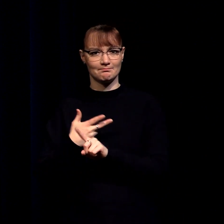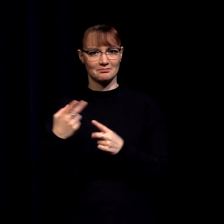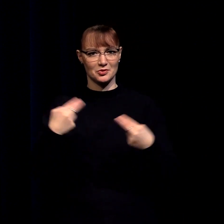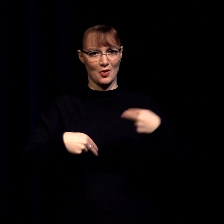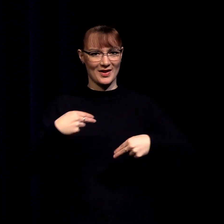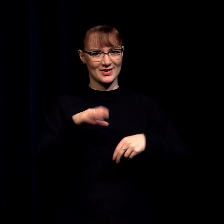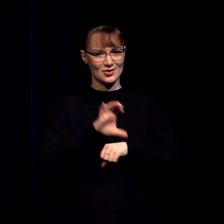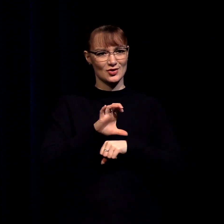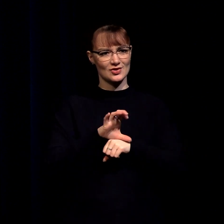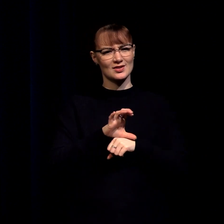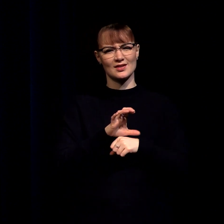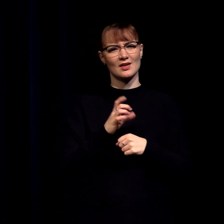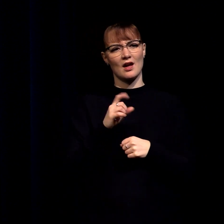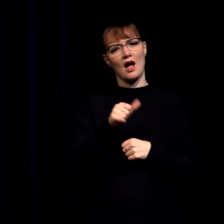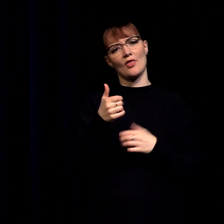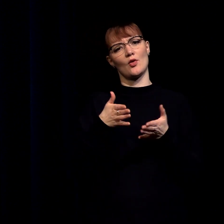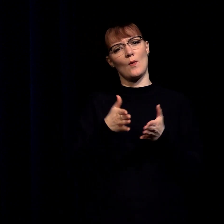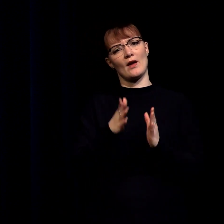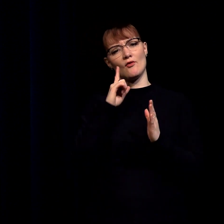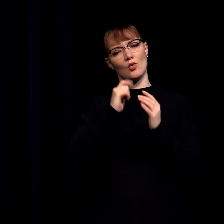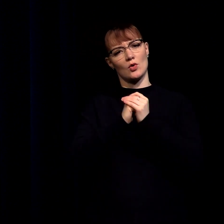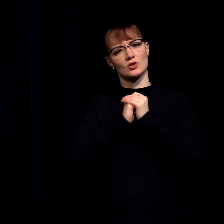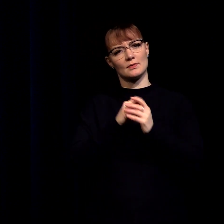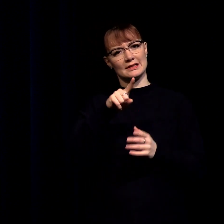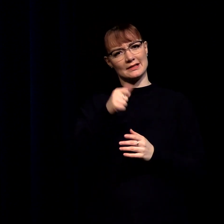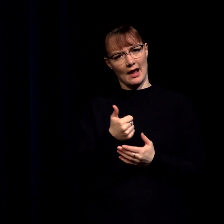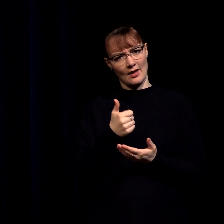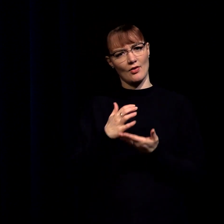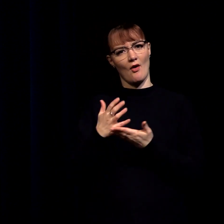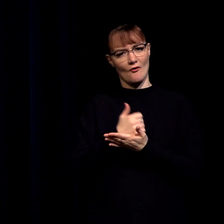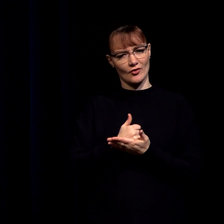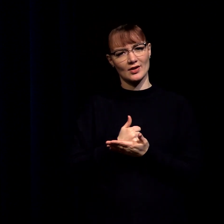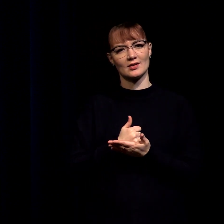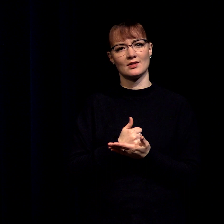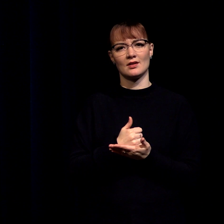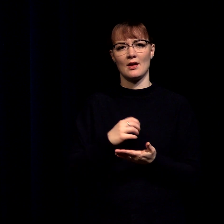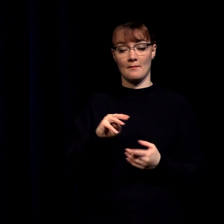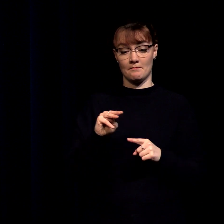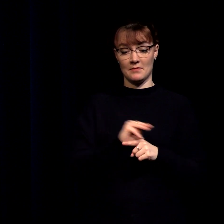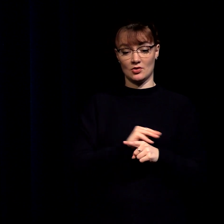worship with your tithes and offerings to join us in that our ministry fund does so much around here. And there's